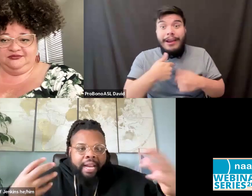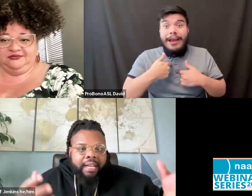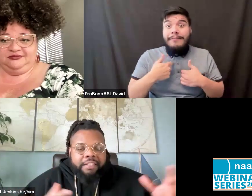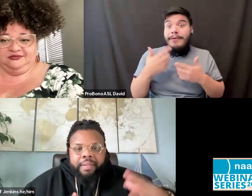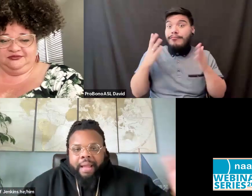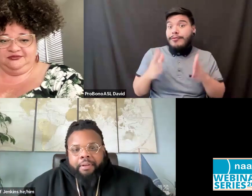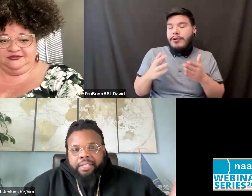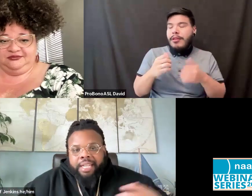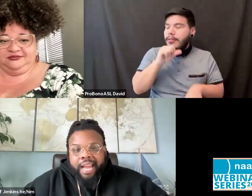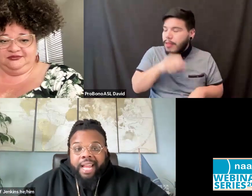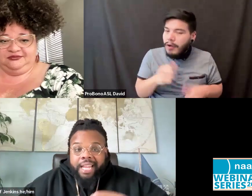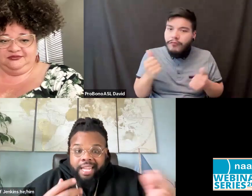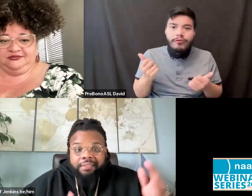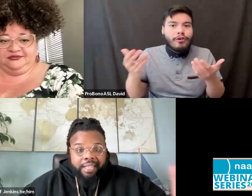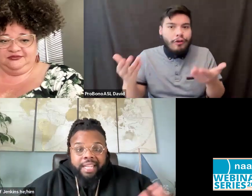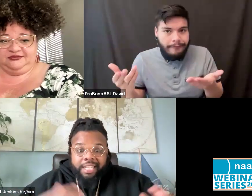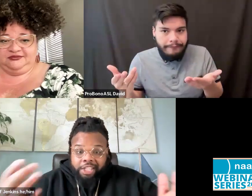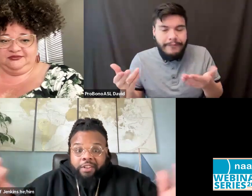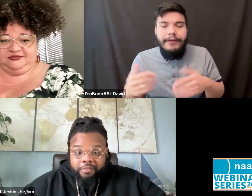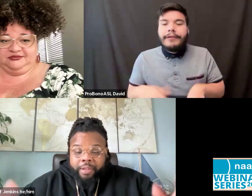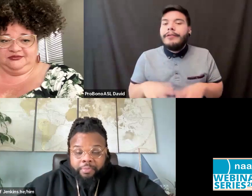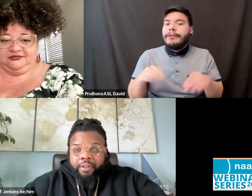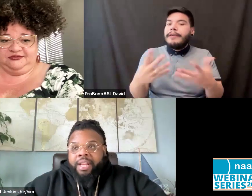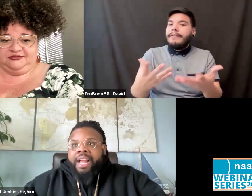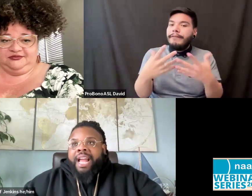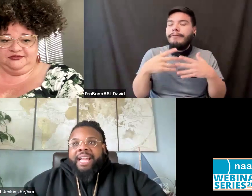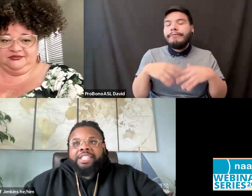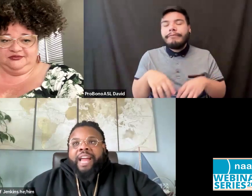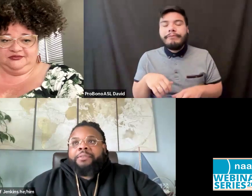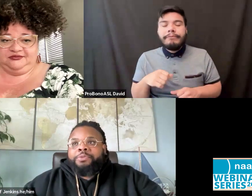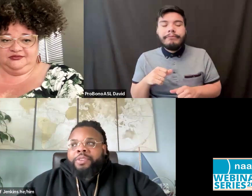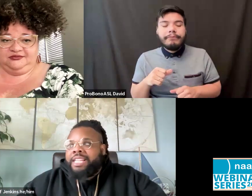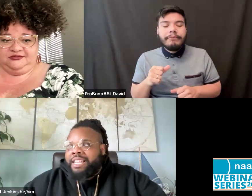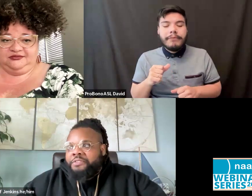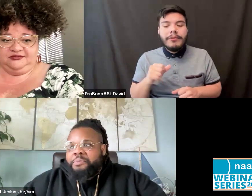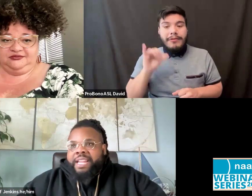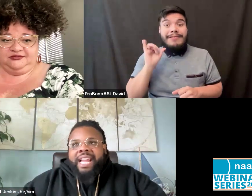I love to be that person that like gives a thing that serves people. And so that was really tough for me.